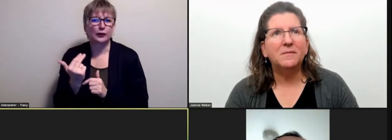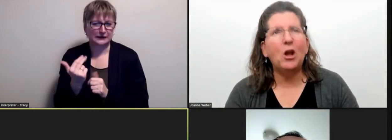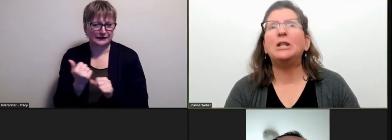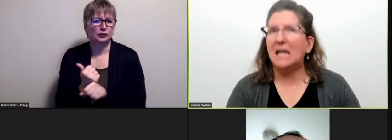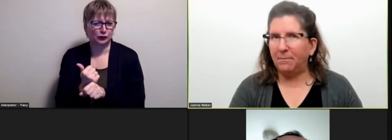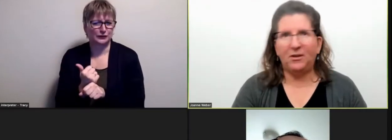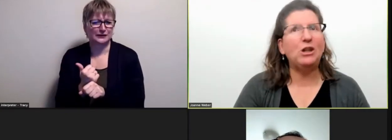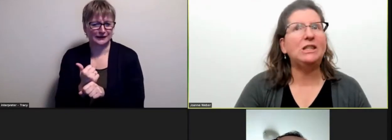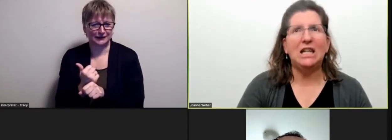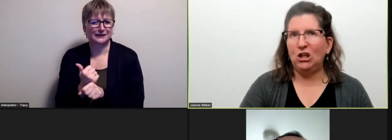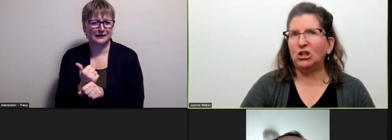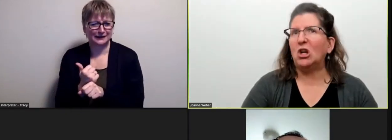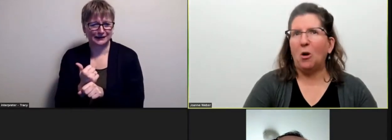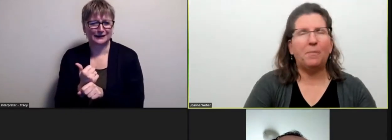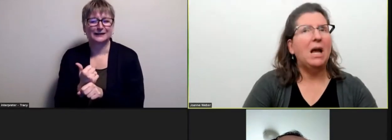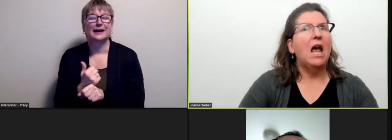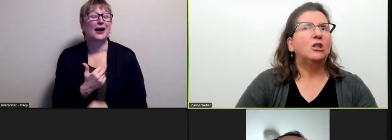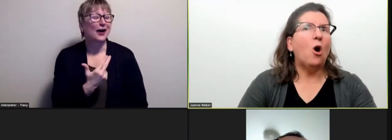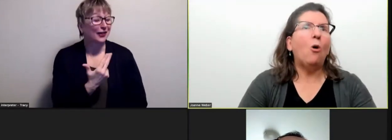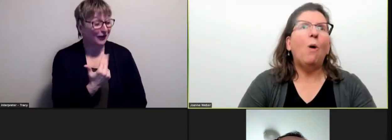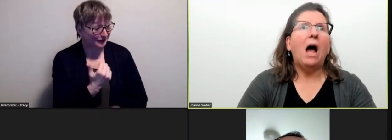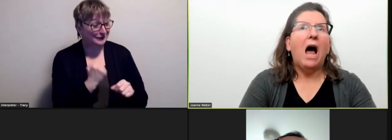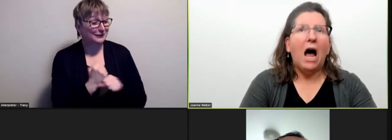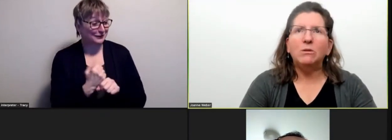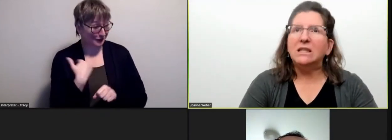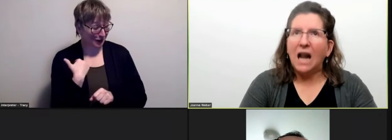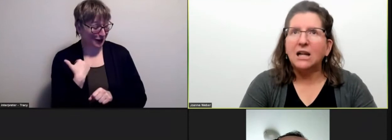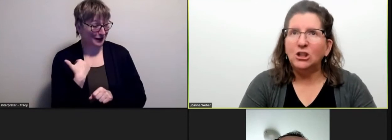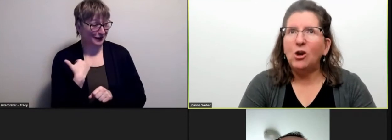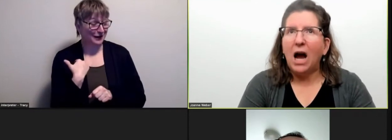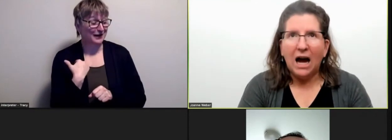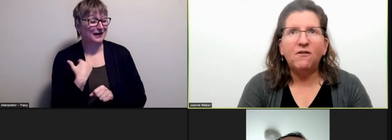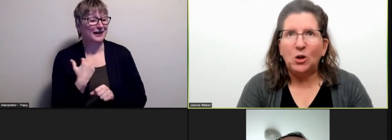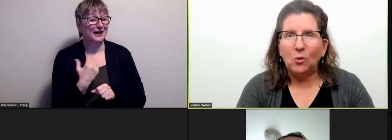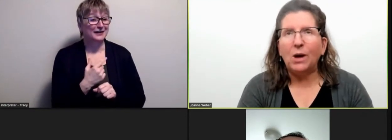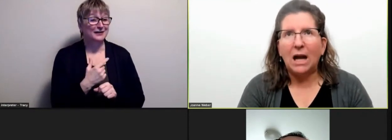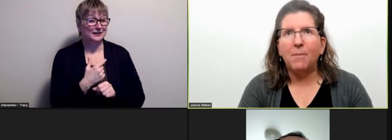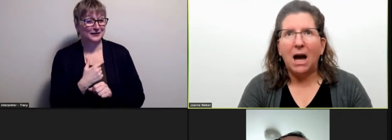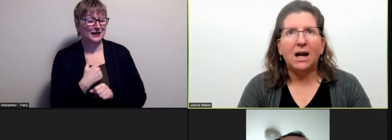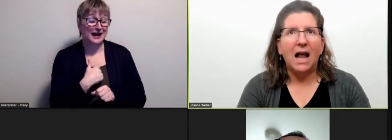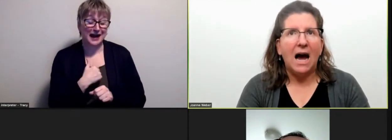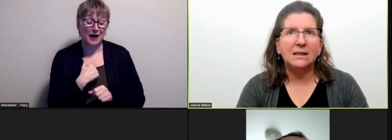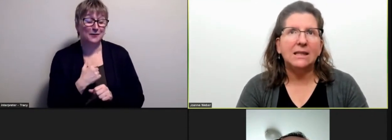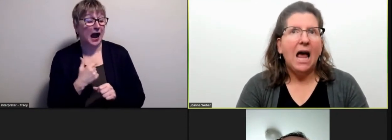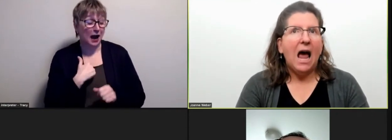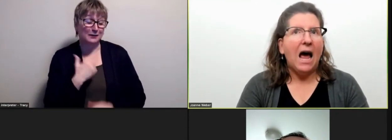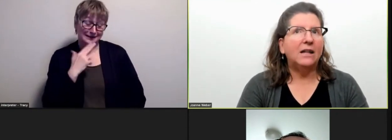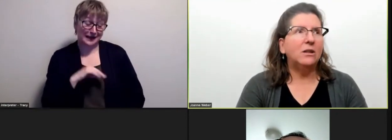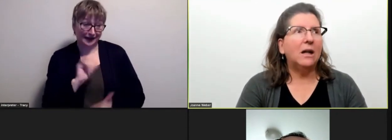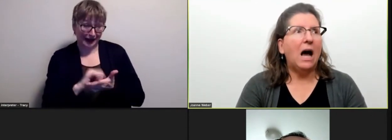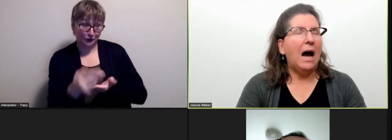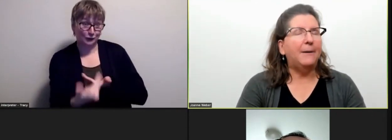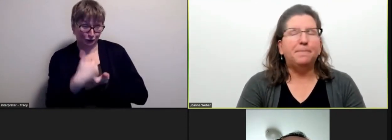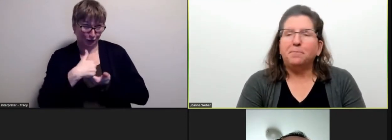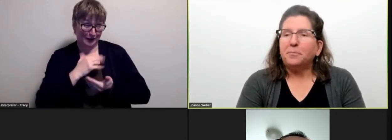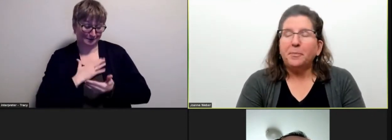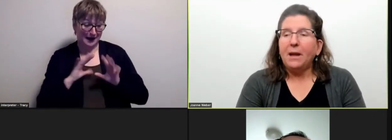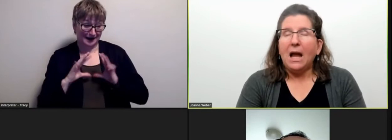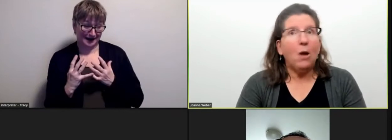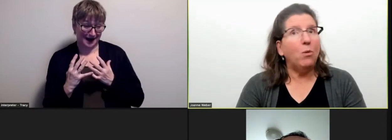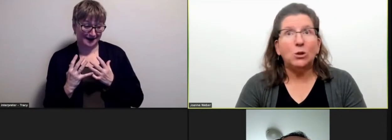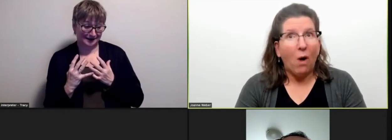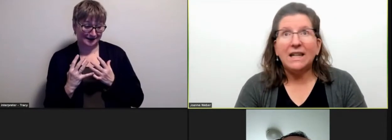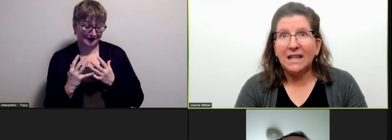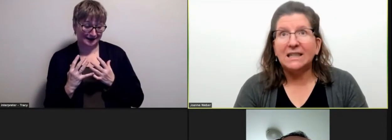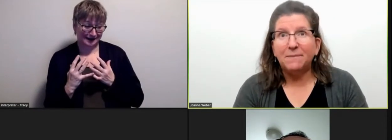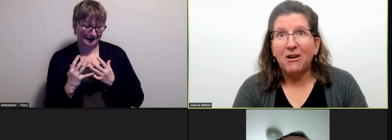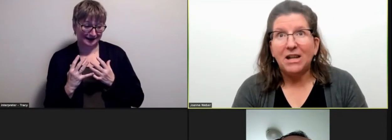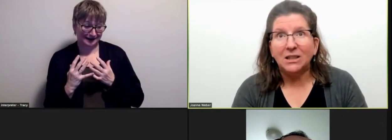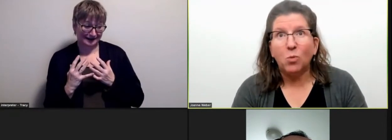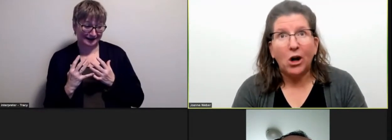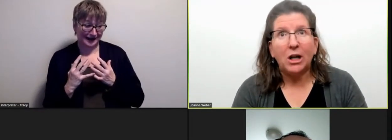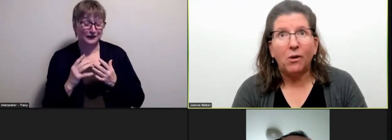13 13 years ago so I was lucky to have you in my class, um. It was quite an experience working with